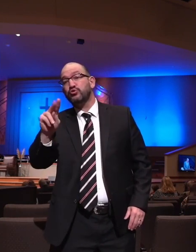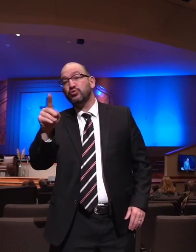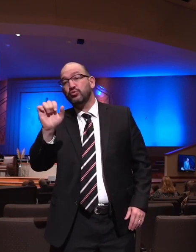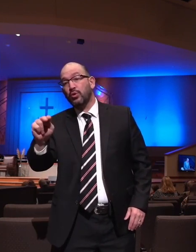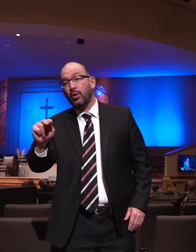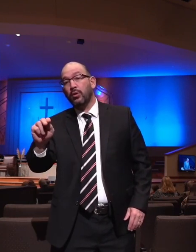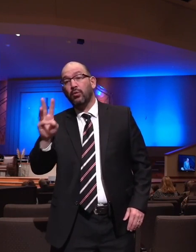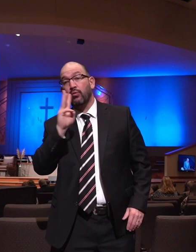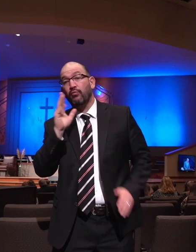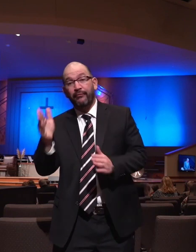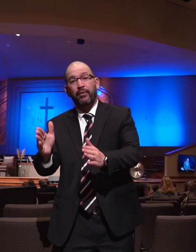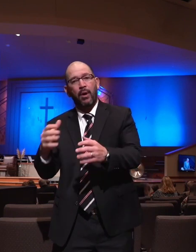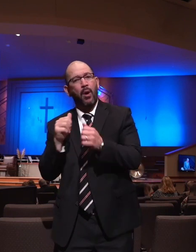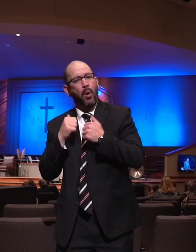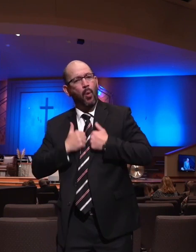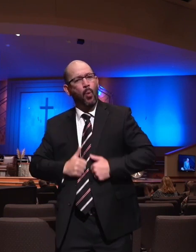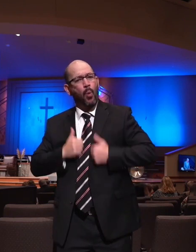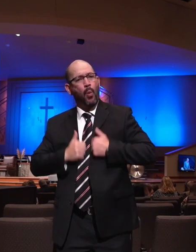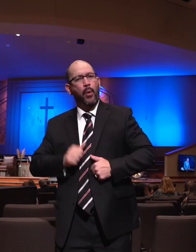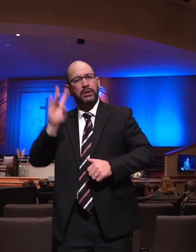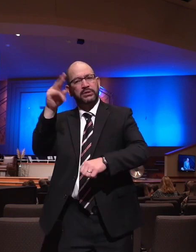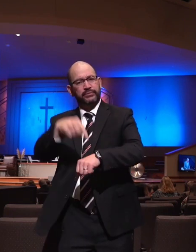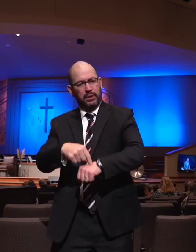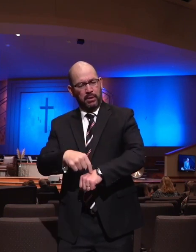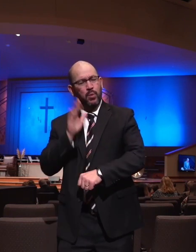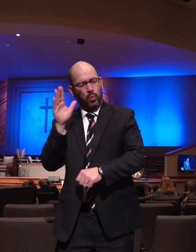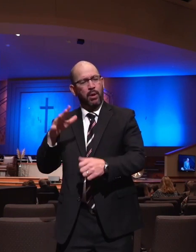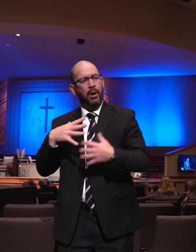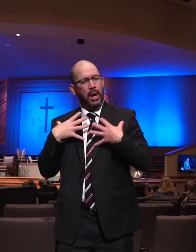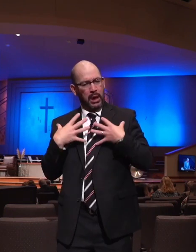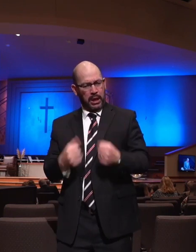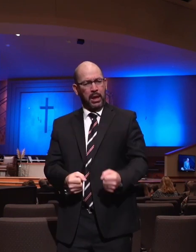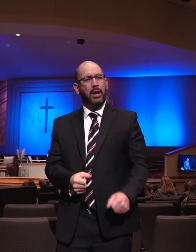flesh shall come again to thee and thou shalt be clean